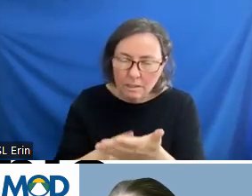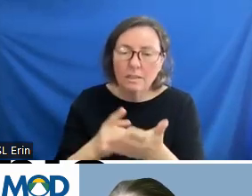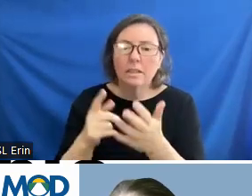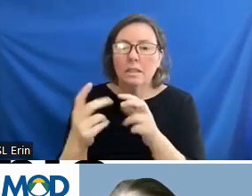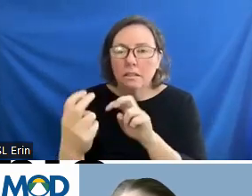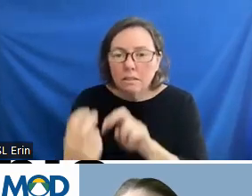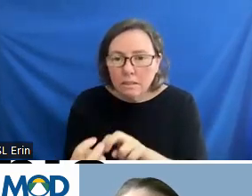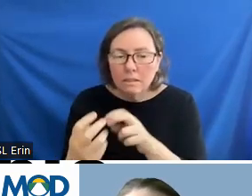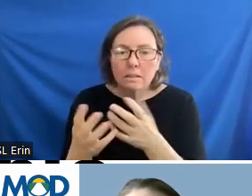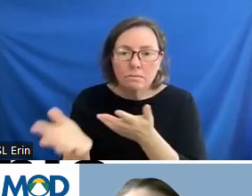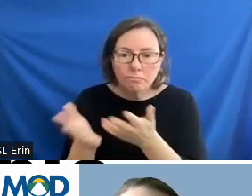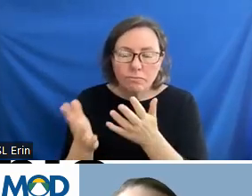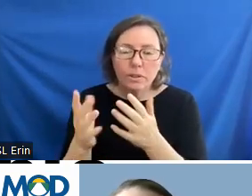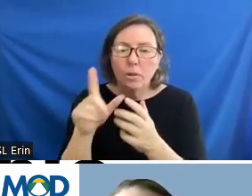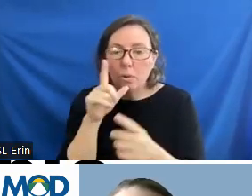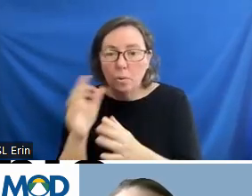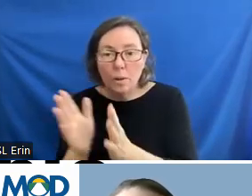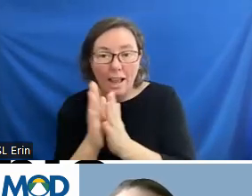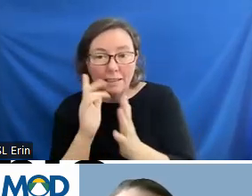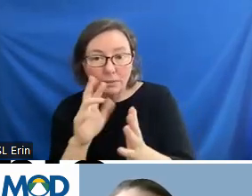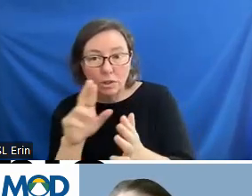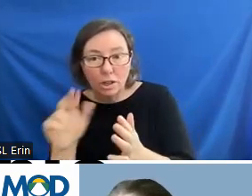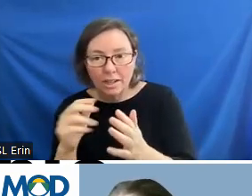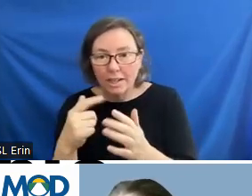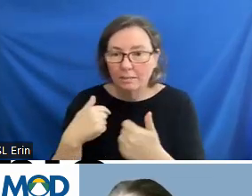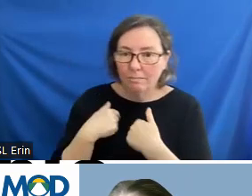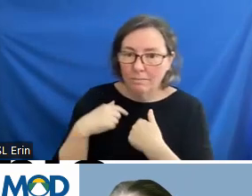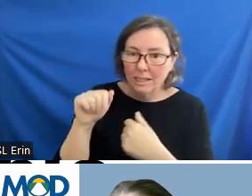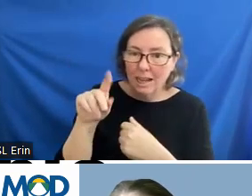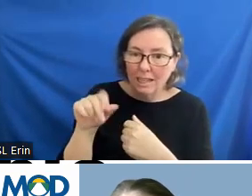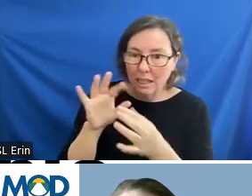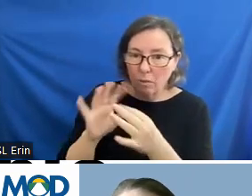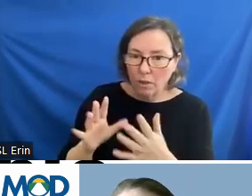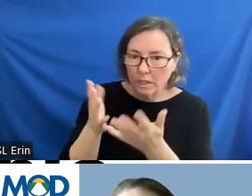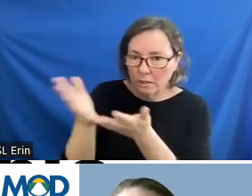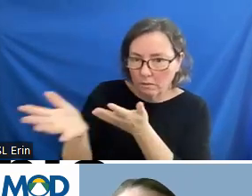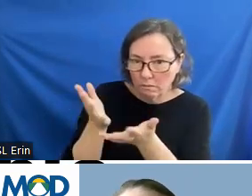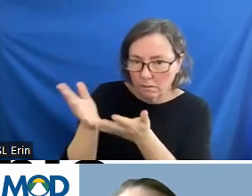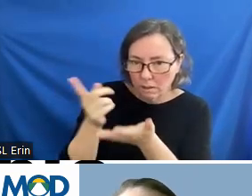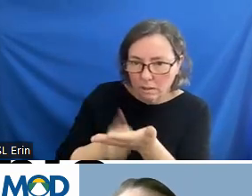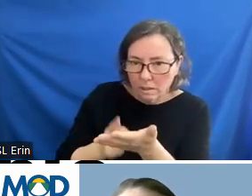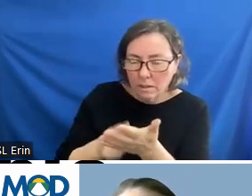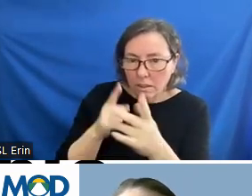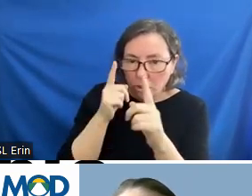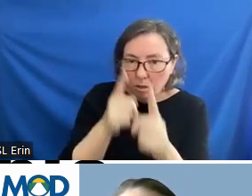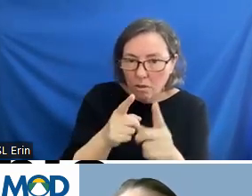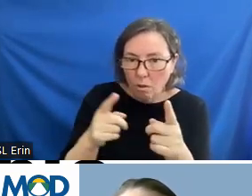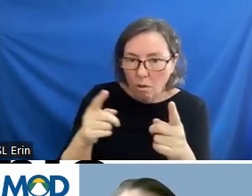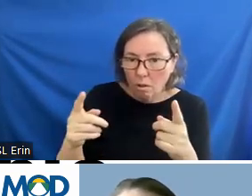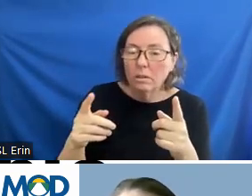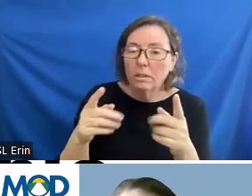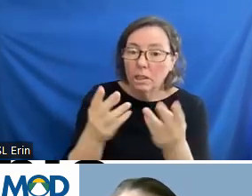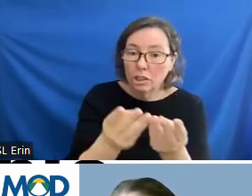accommodation. And the goal of the process is to arrive at a solution that allows the employee to